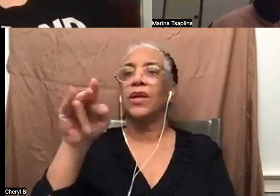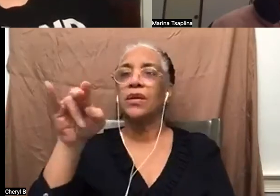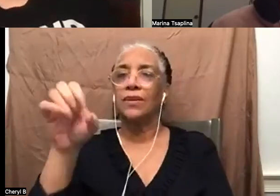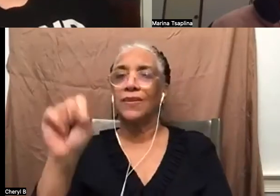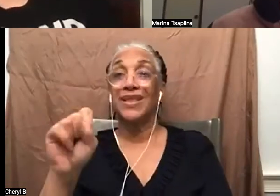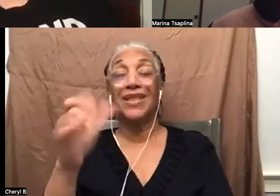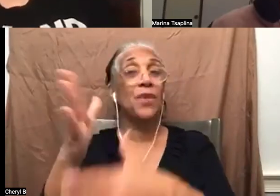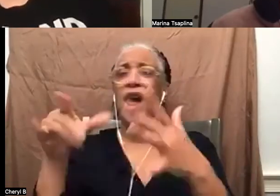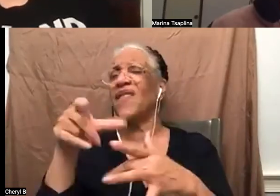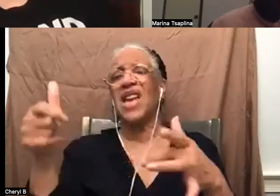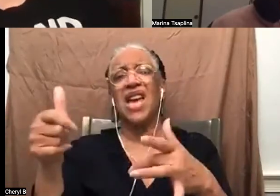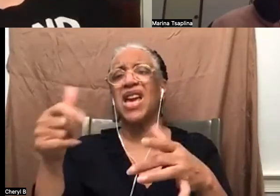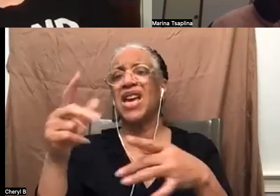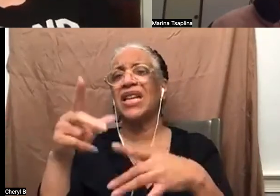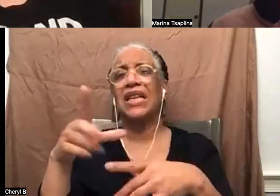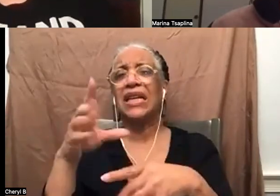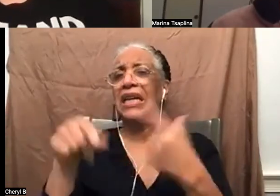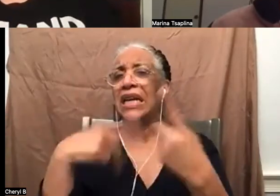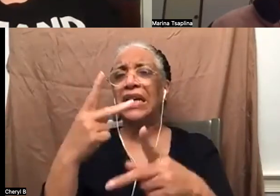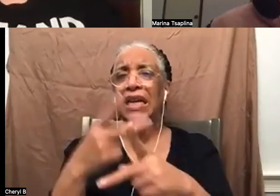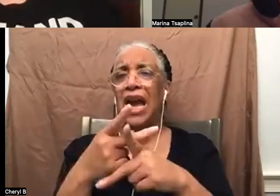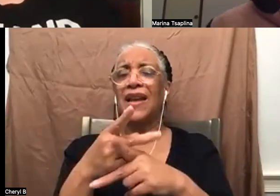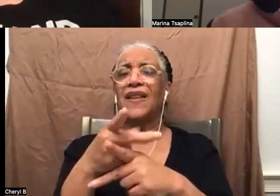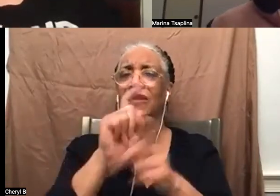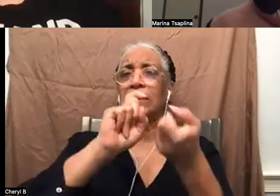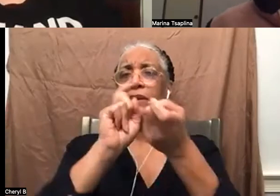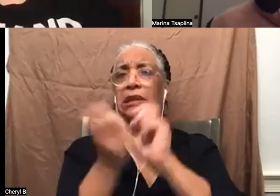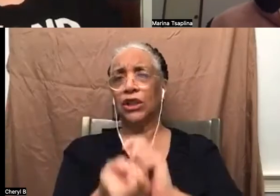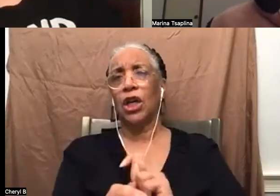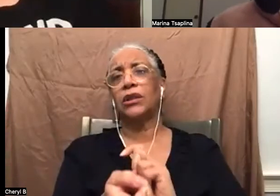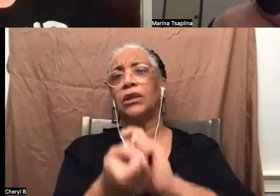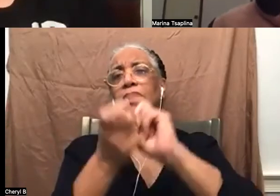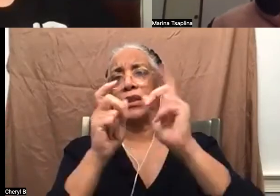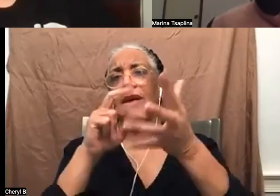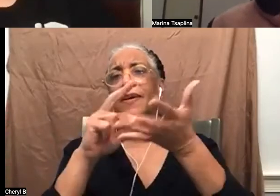this movement or any movement is to include local communities building communites for themselves,